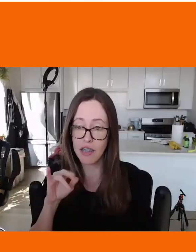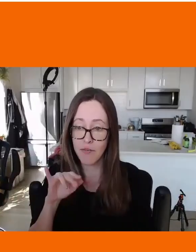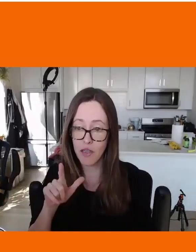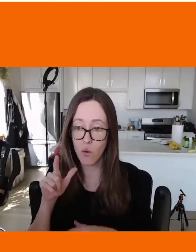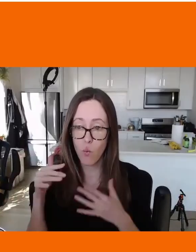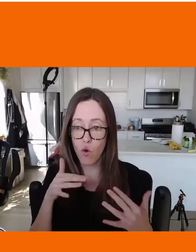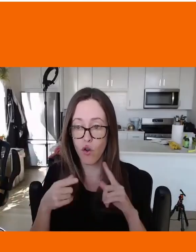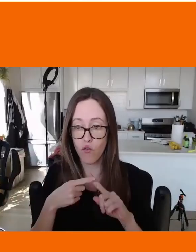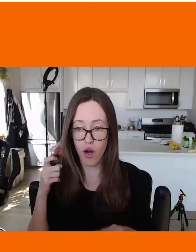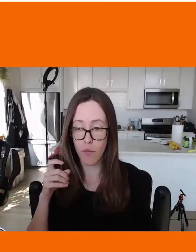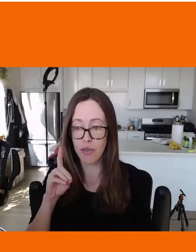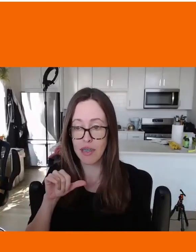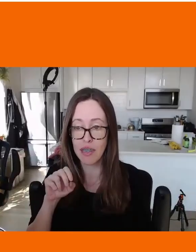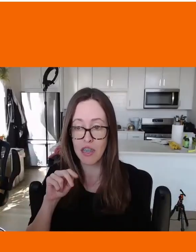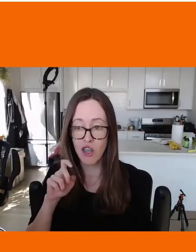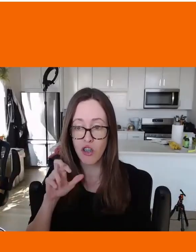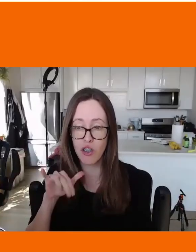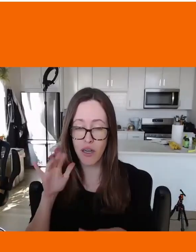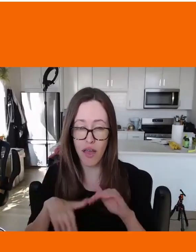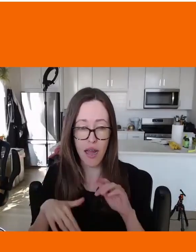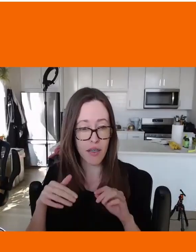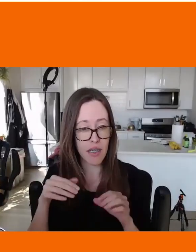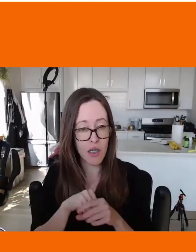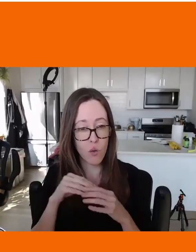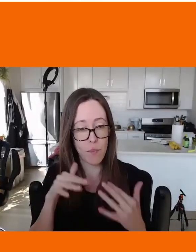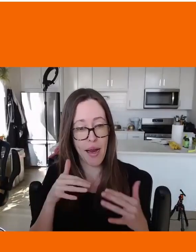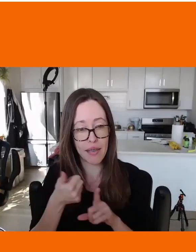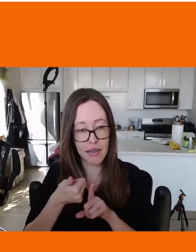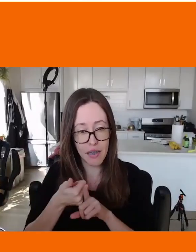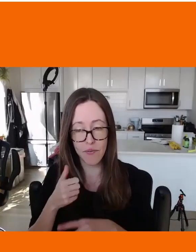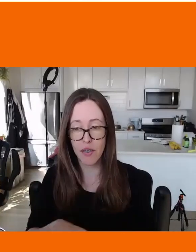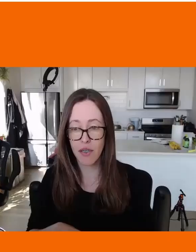Actually, more soldiers died in the Civil War from dysentery than they did from actual battles.